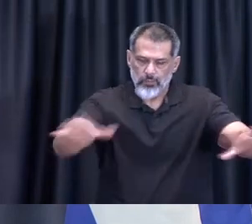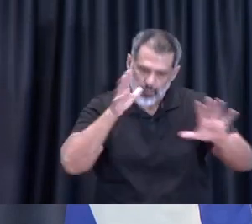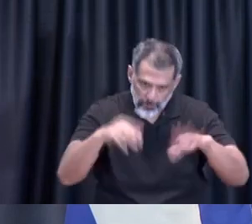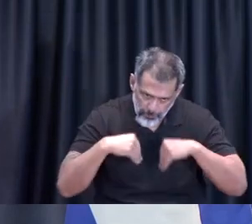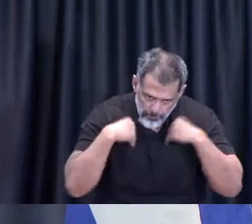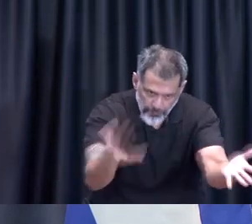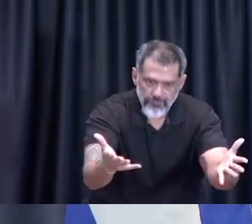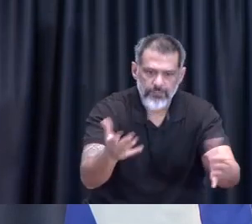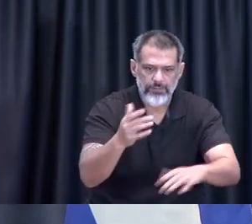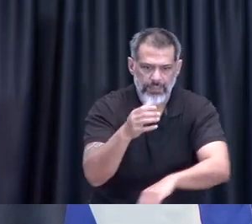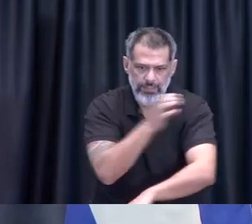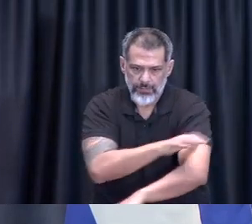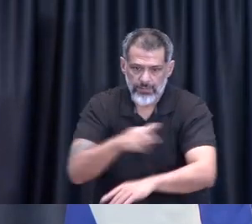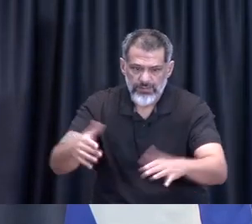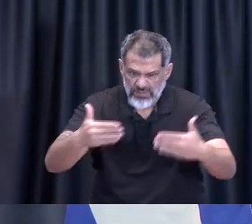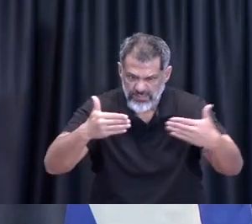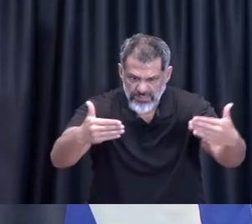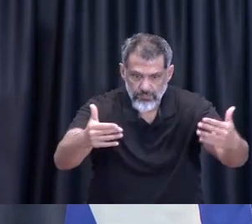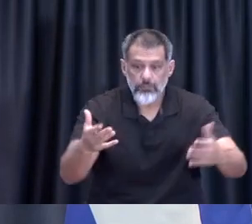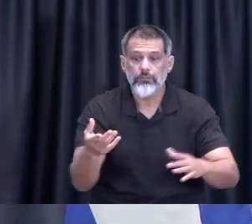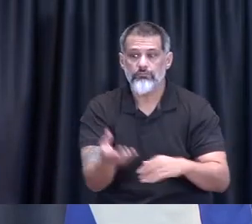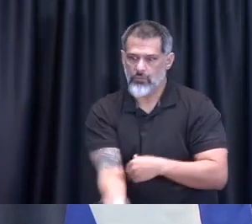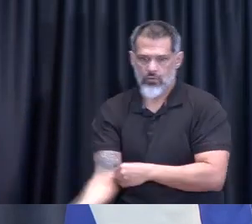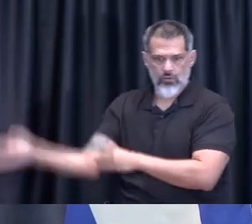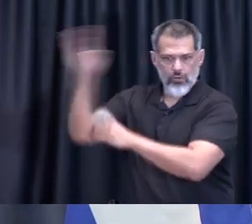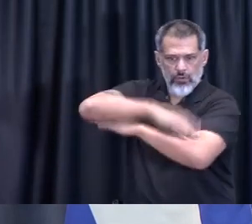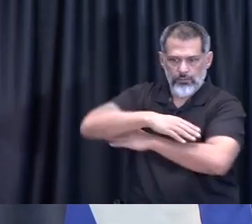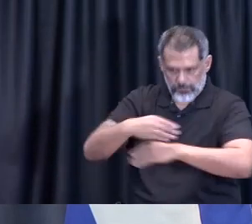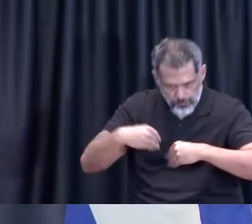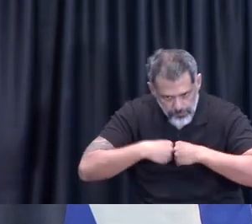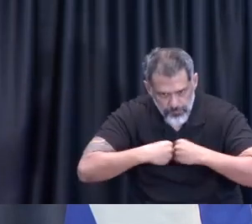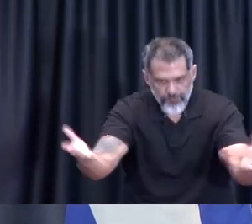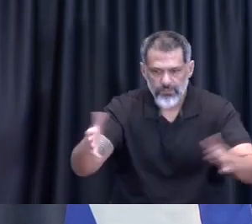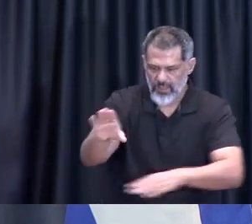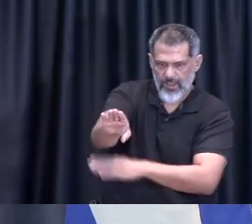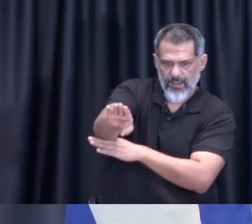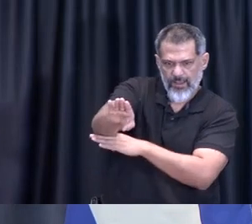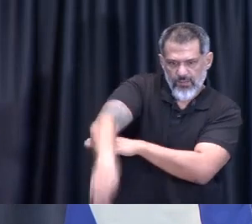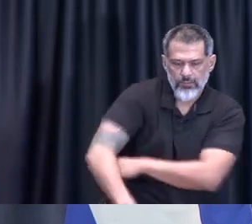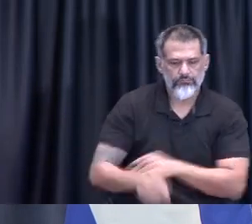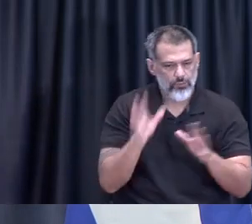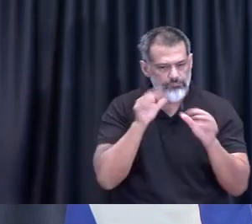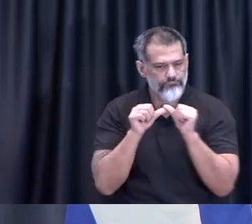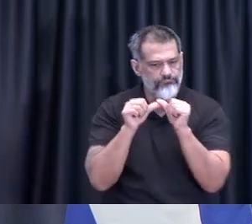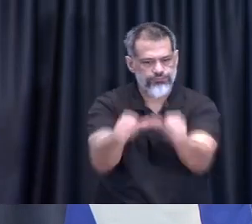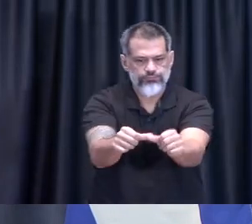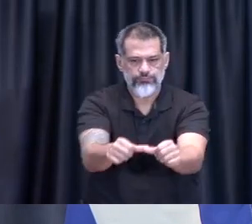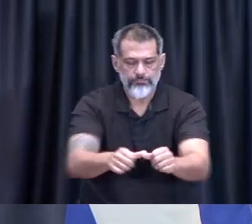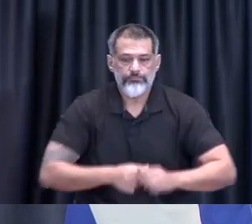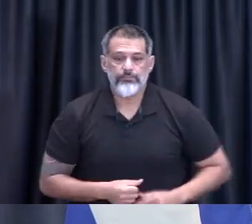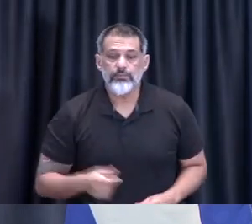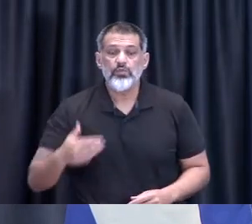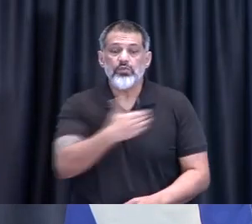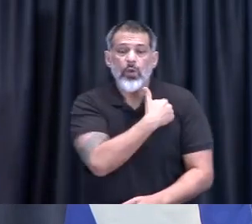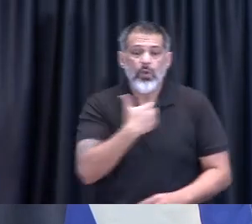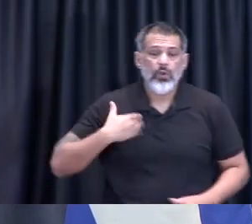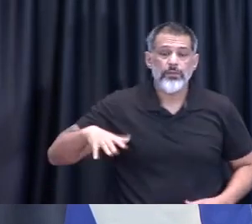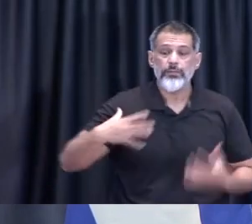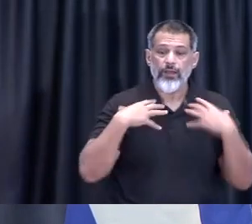and after the school day. While our Toronto Public Health Immunization Clinics will remain